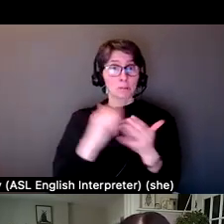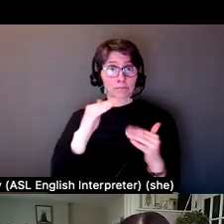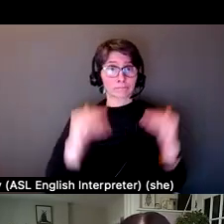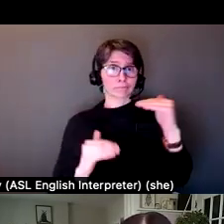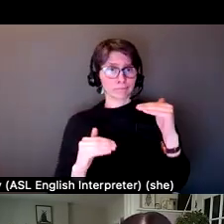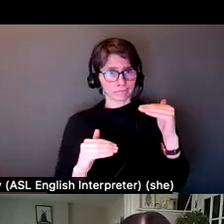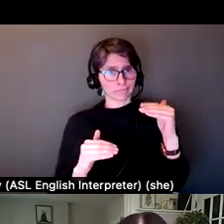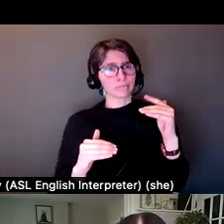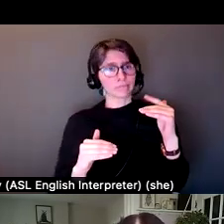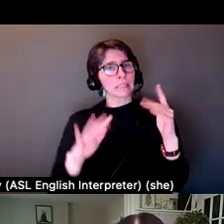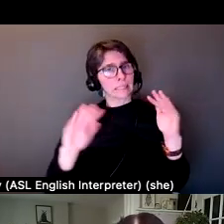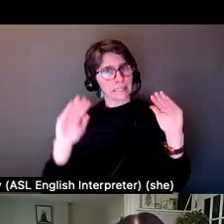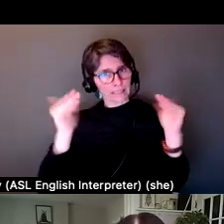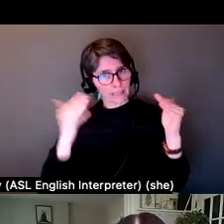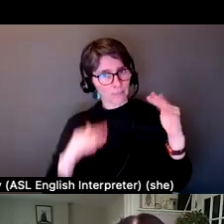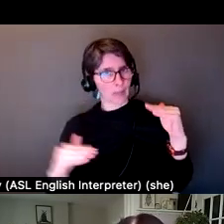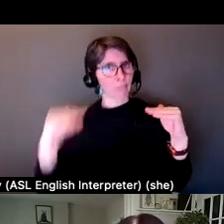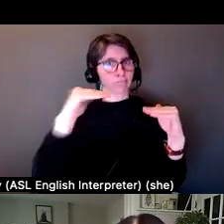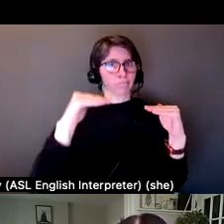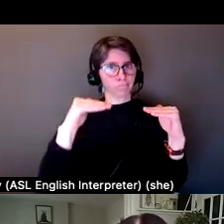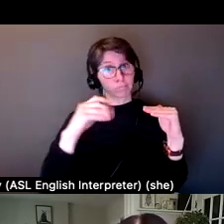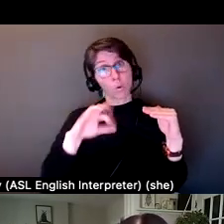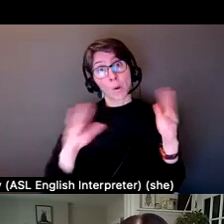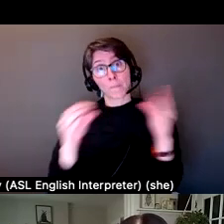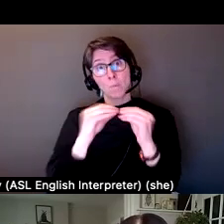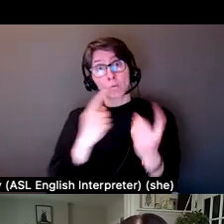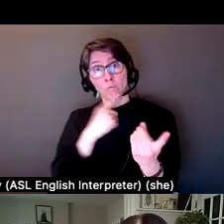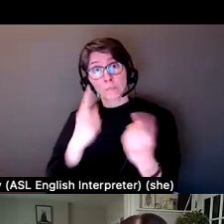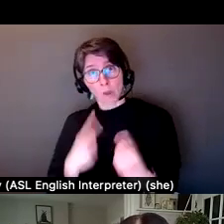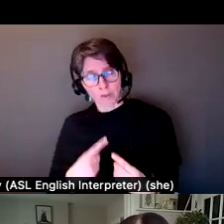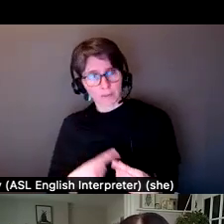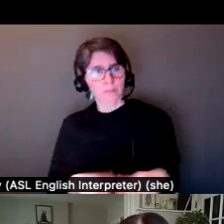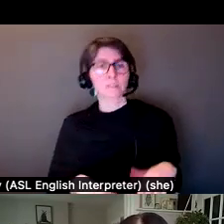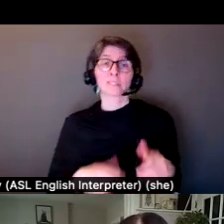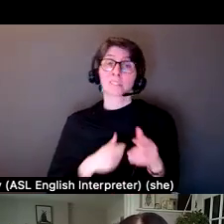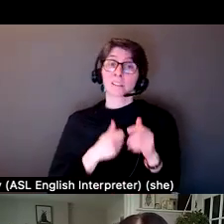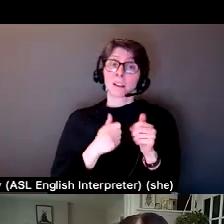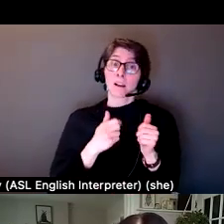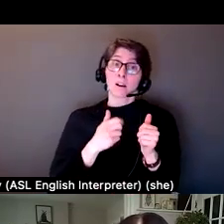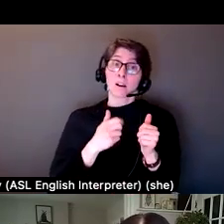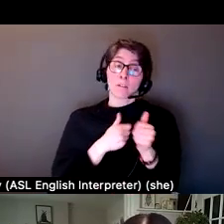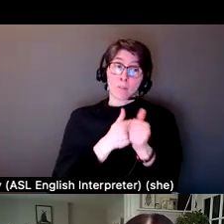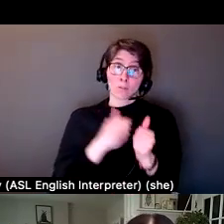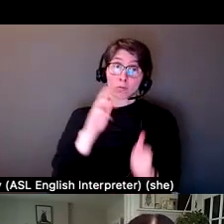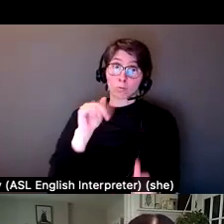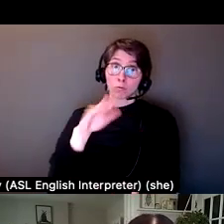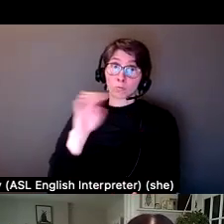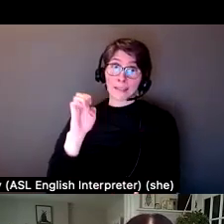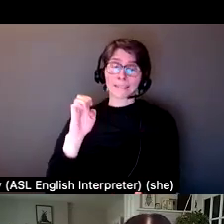survey in general. Racial pay disparities still exist, which definitely highlights the need for